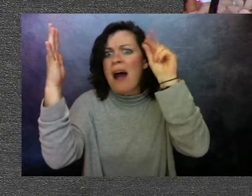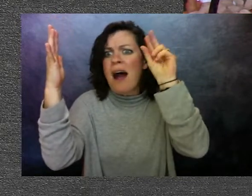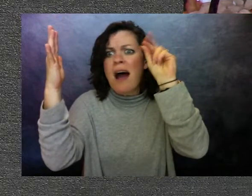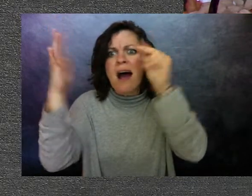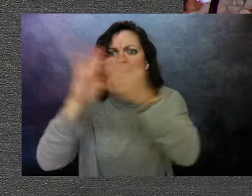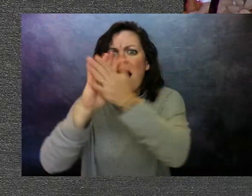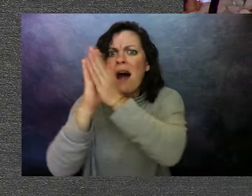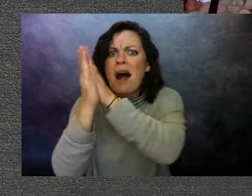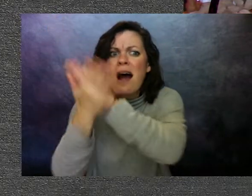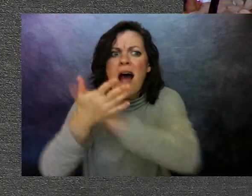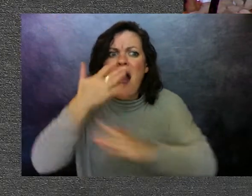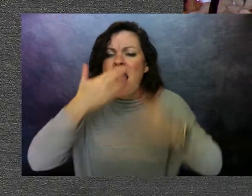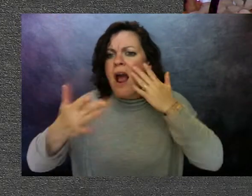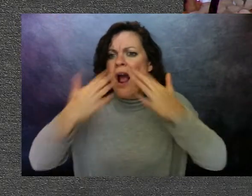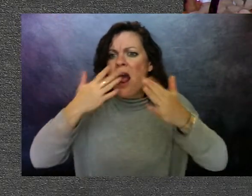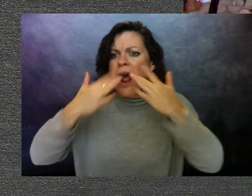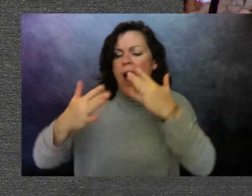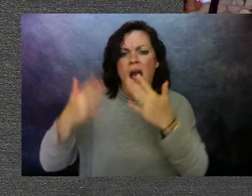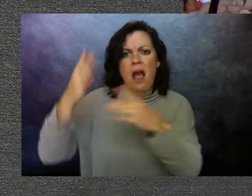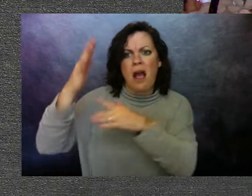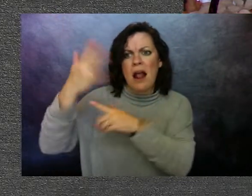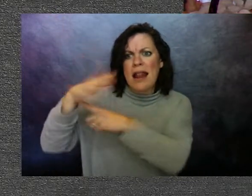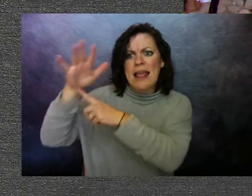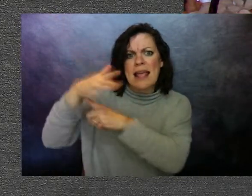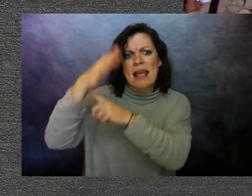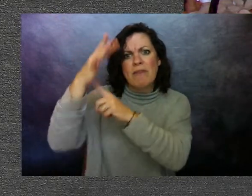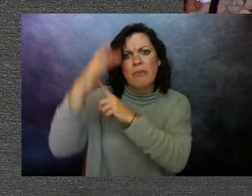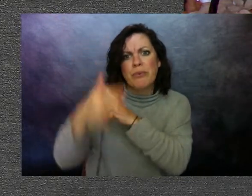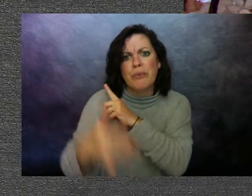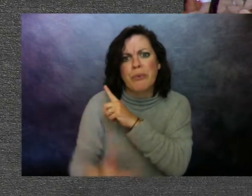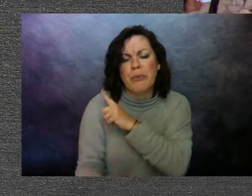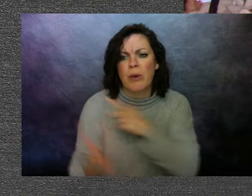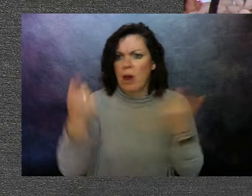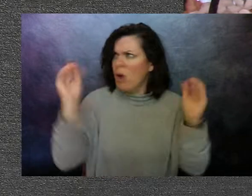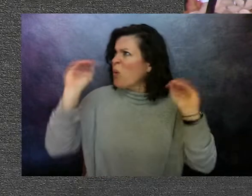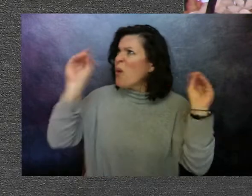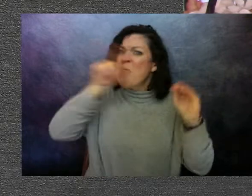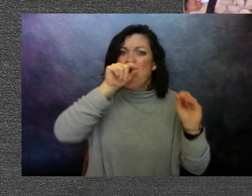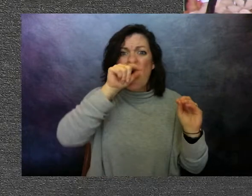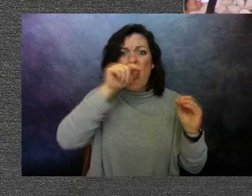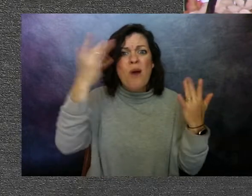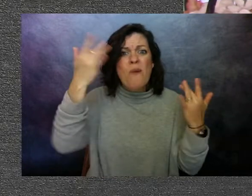because they were flying south. The birds were flying south where it stays warm.